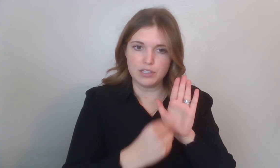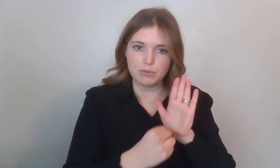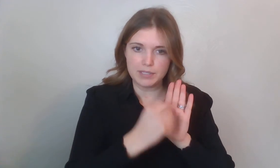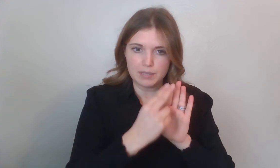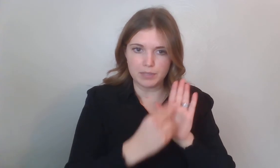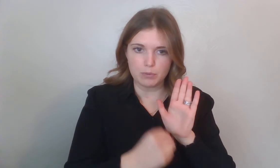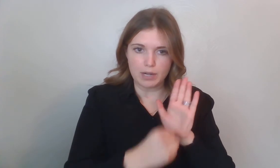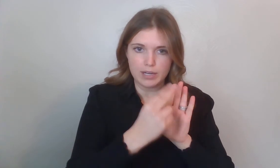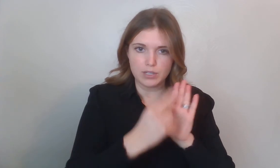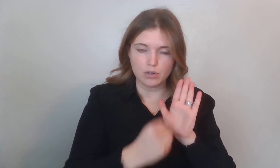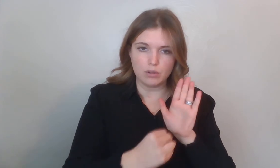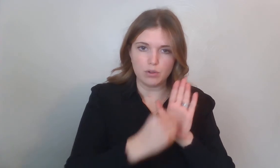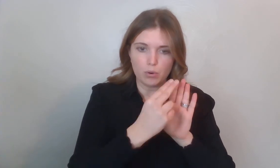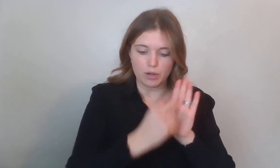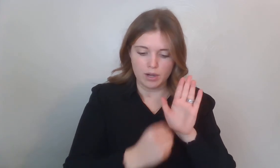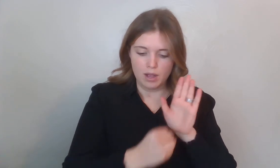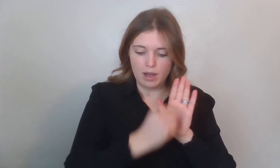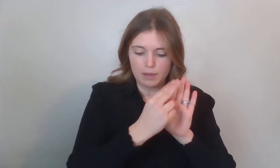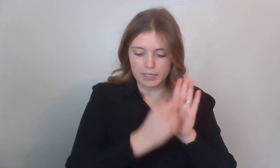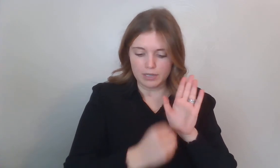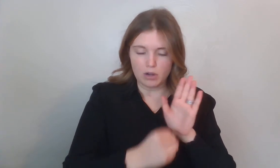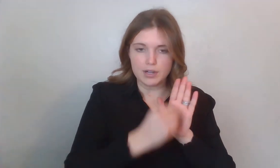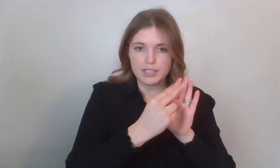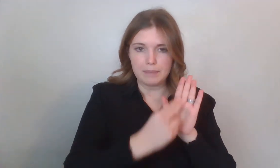This would be something recreational or like an artist